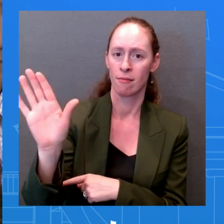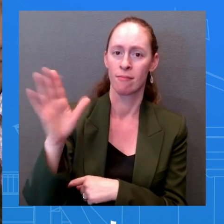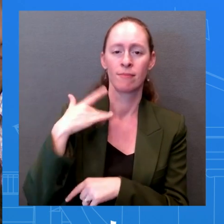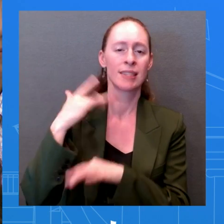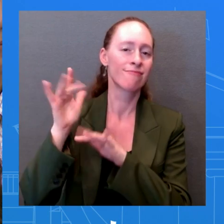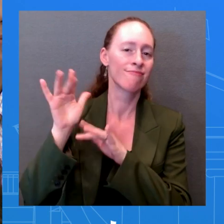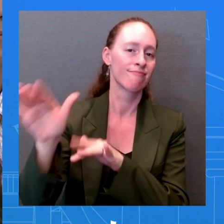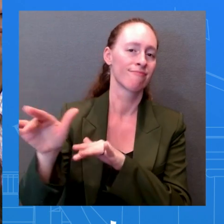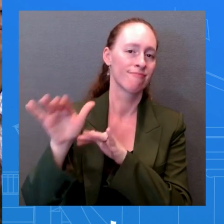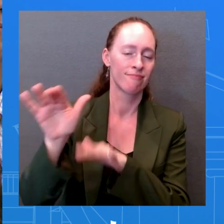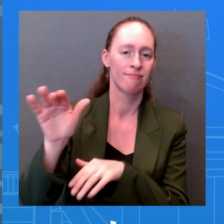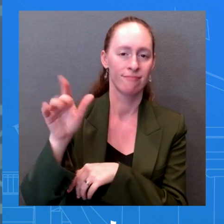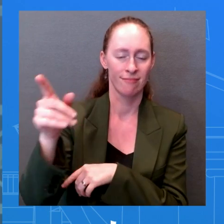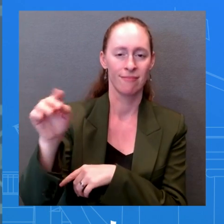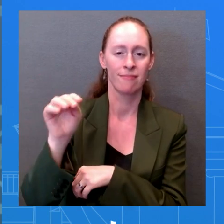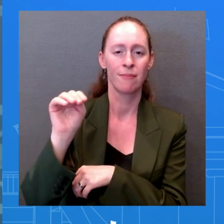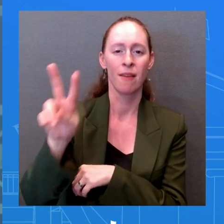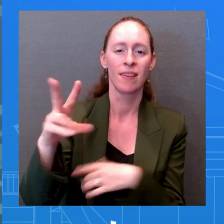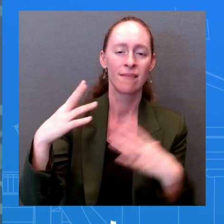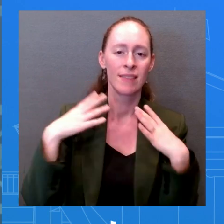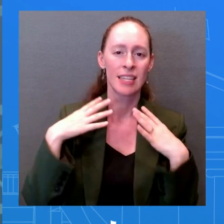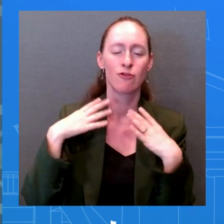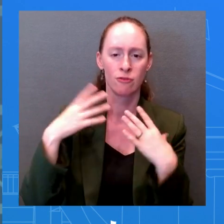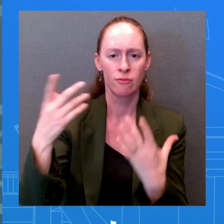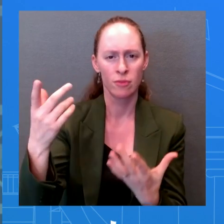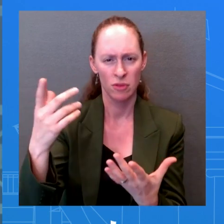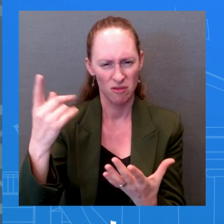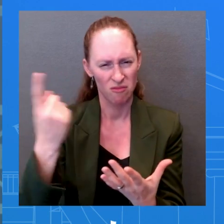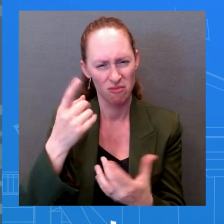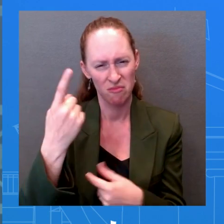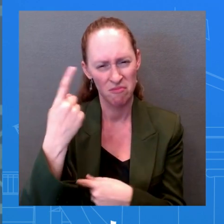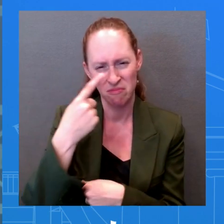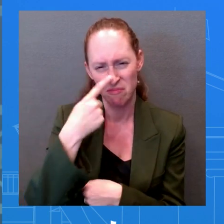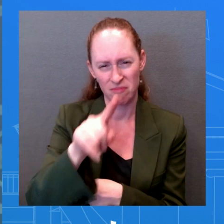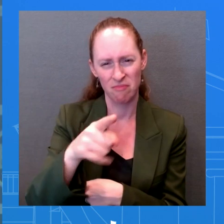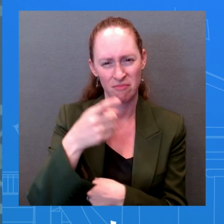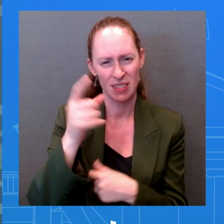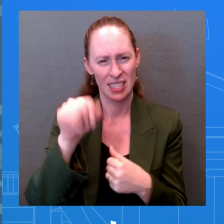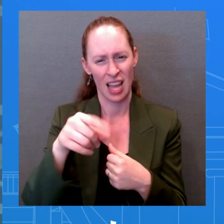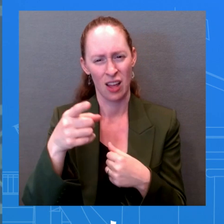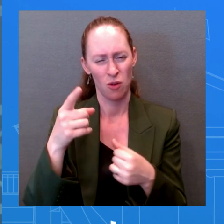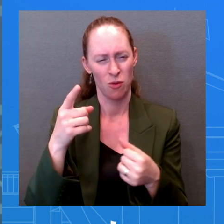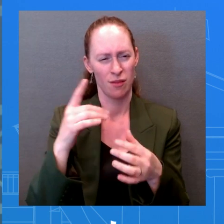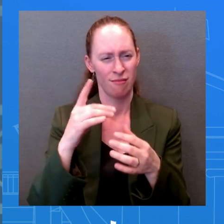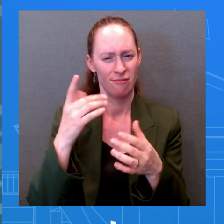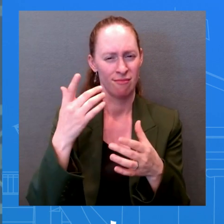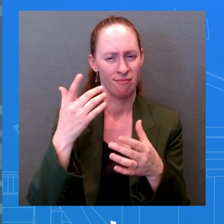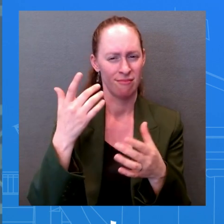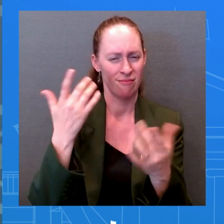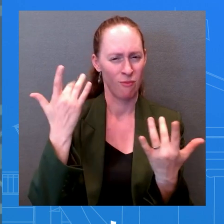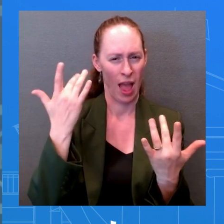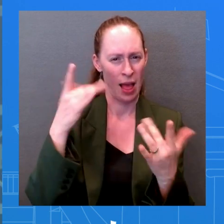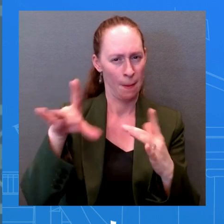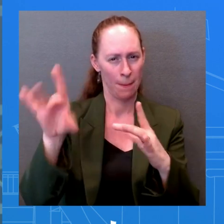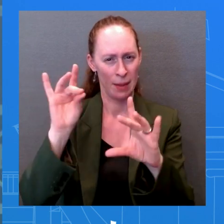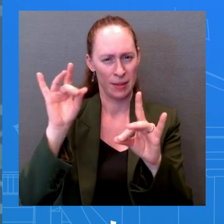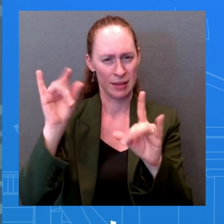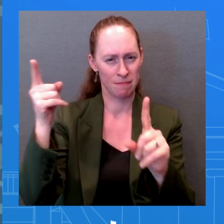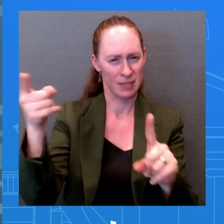Ms. Jean-Pierre: What I could say, and I've been very clear: It is a political stunt. That's what we're seeing from governors --